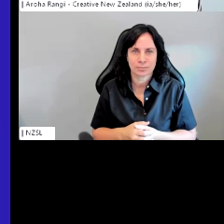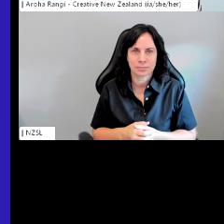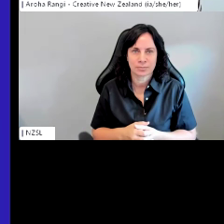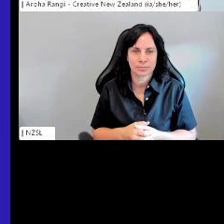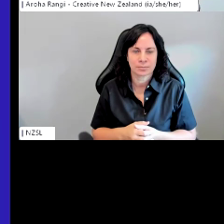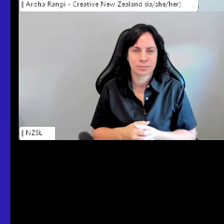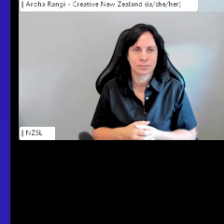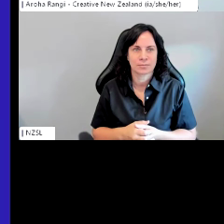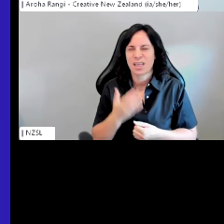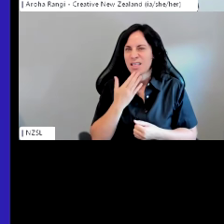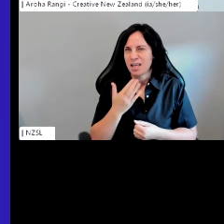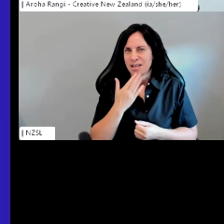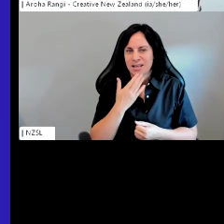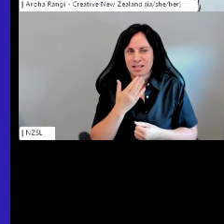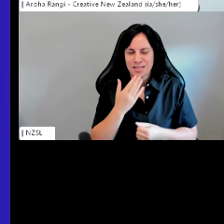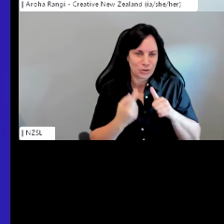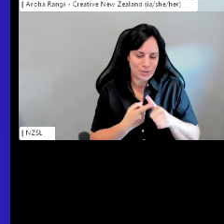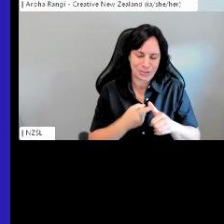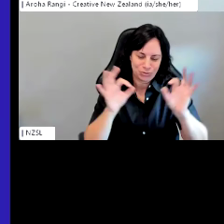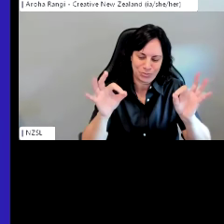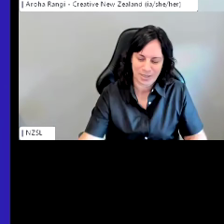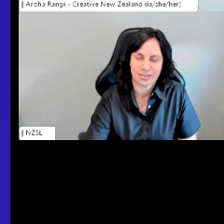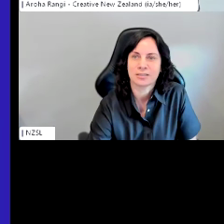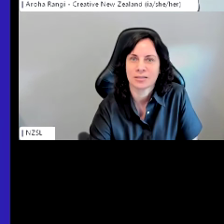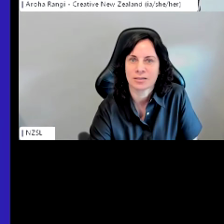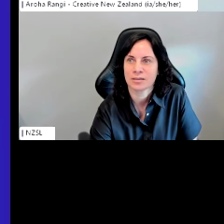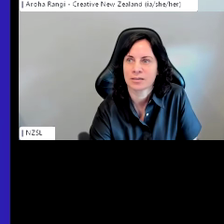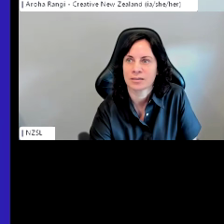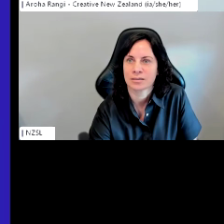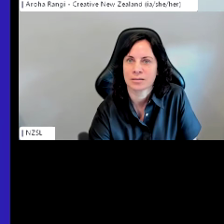to the question and answer section of our webinar. Um there have been a few questions that have come